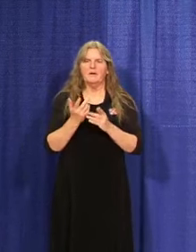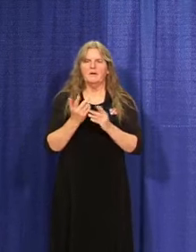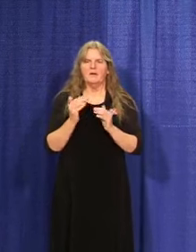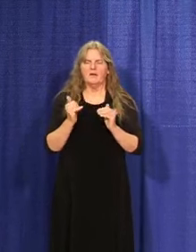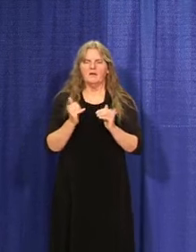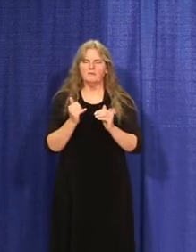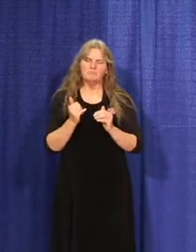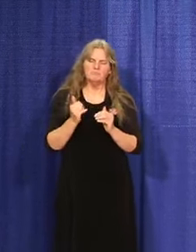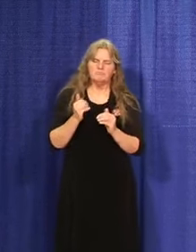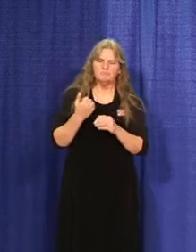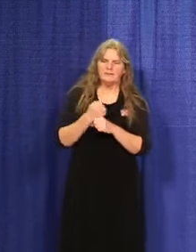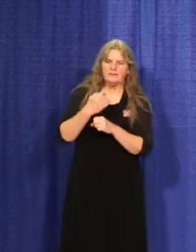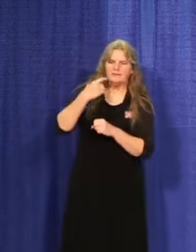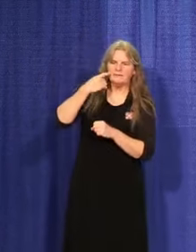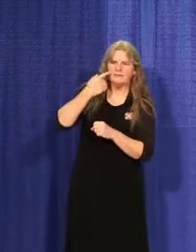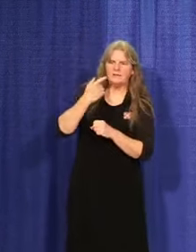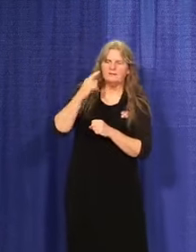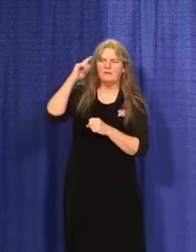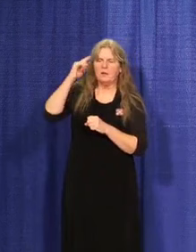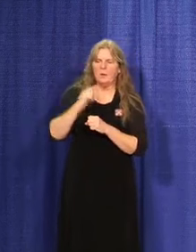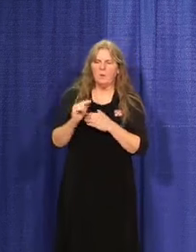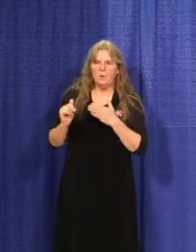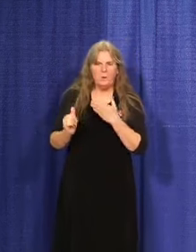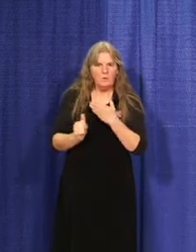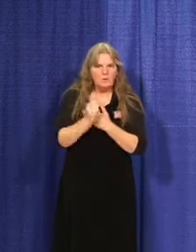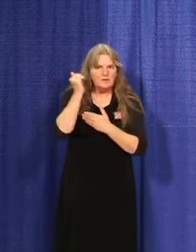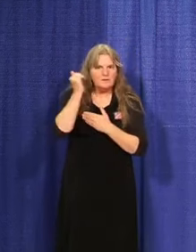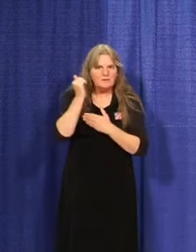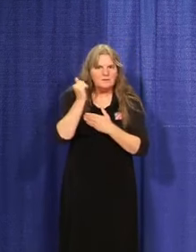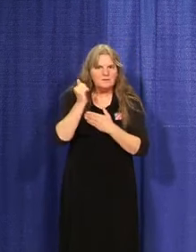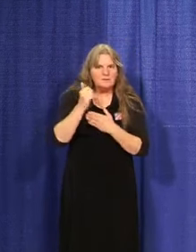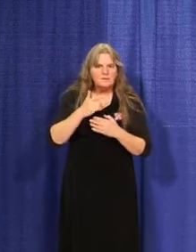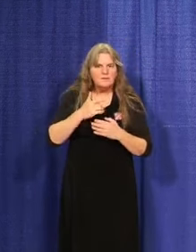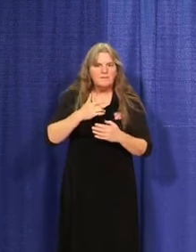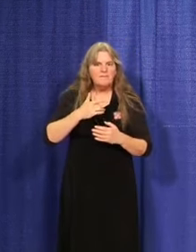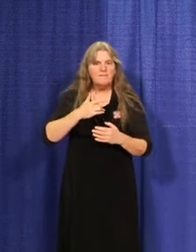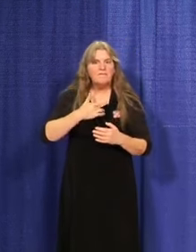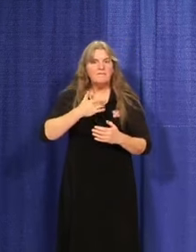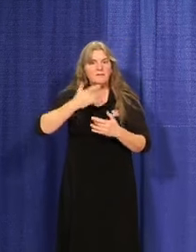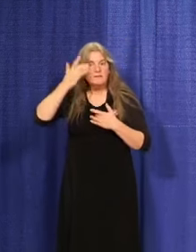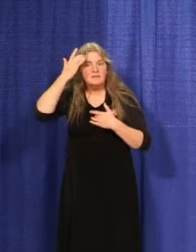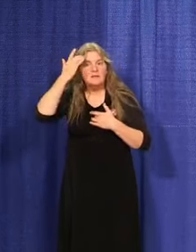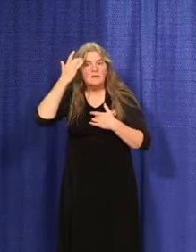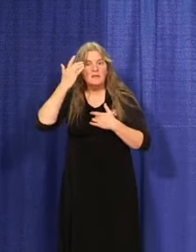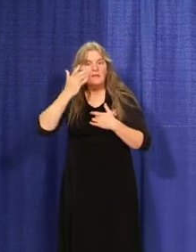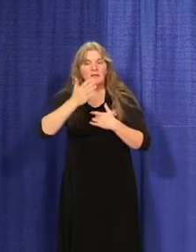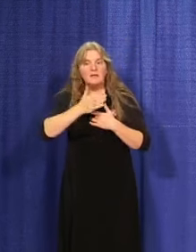about low-risk symptoms and vigilant enough to be able to